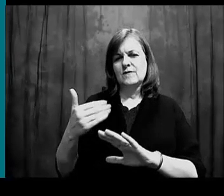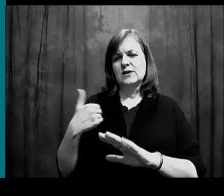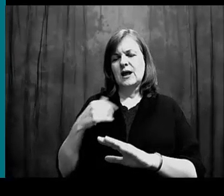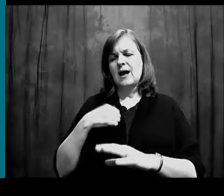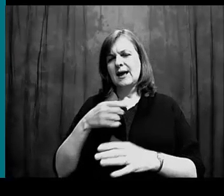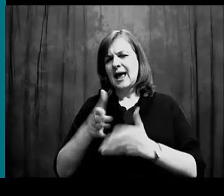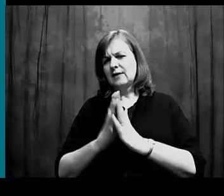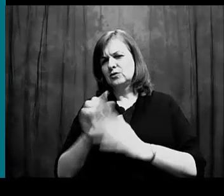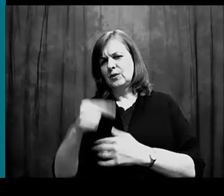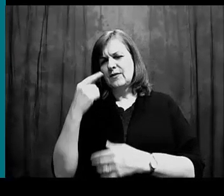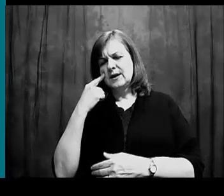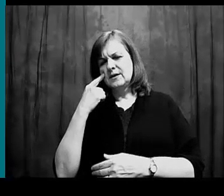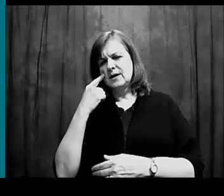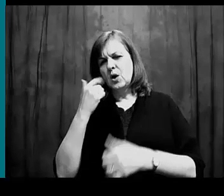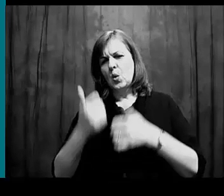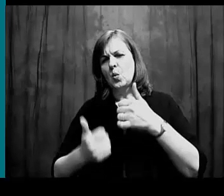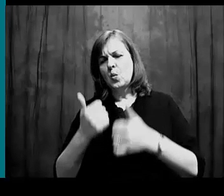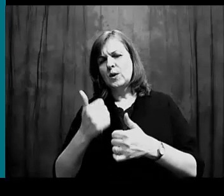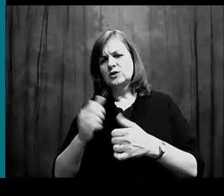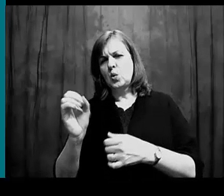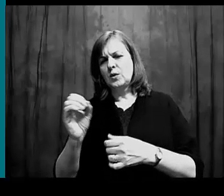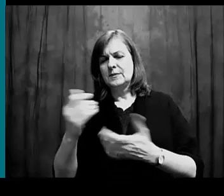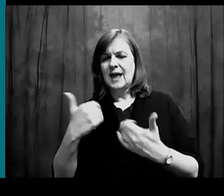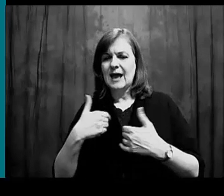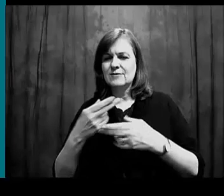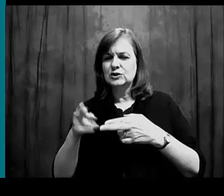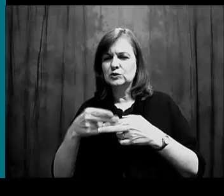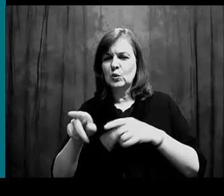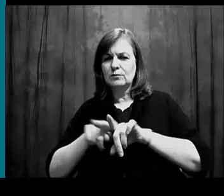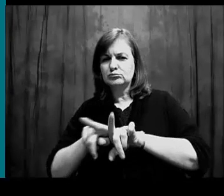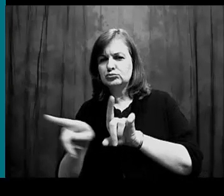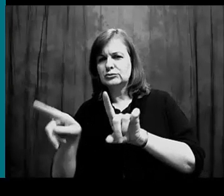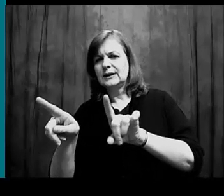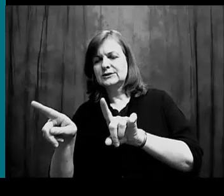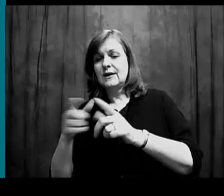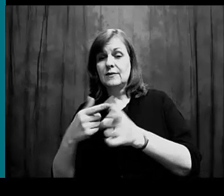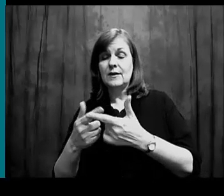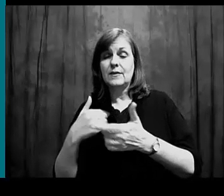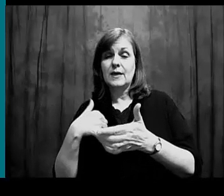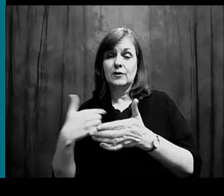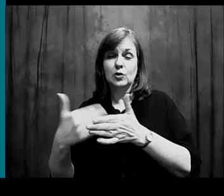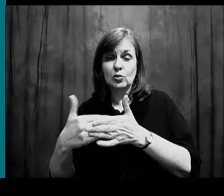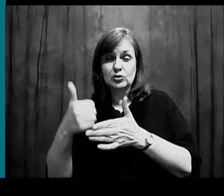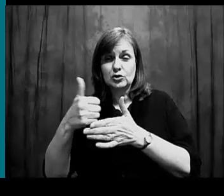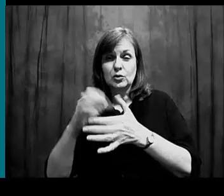to consider which organisms might have the shortest branches -- might be the most closely related